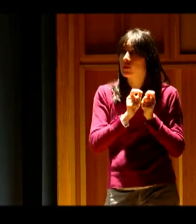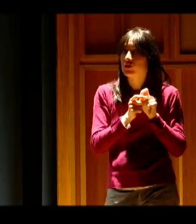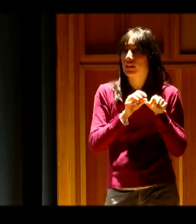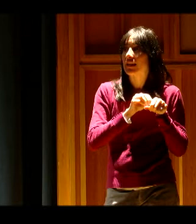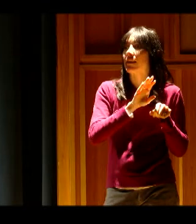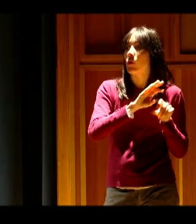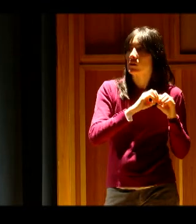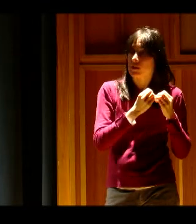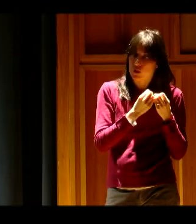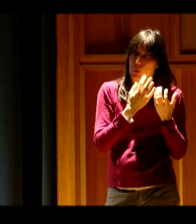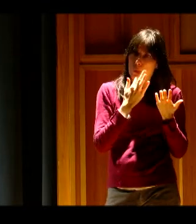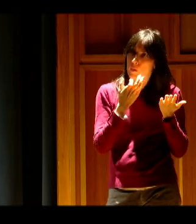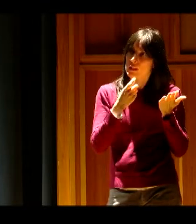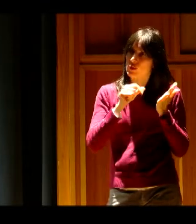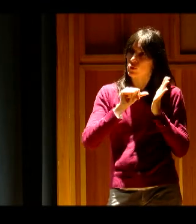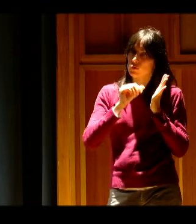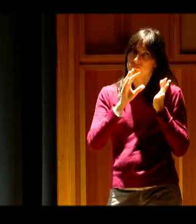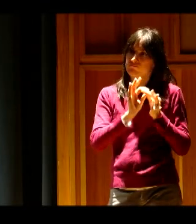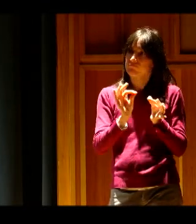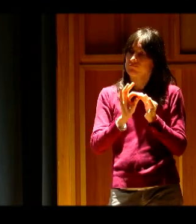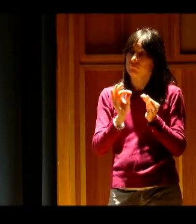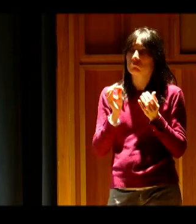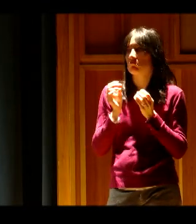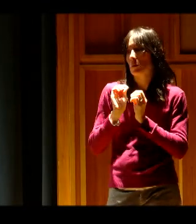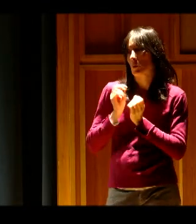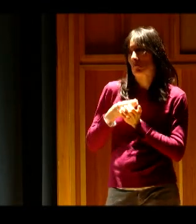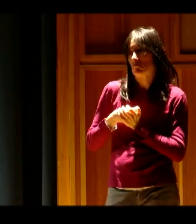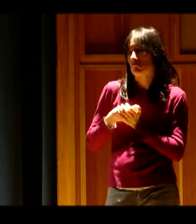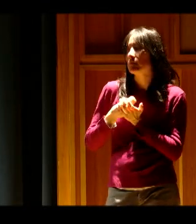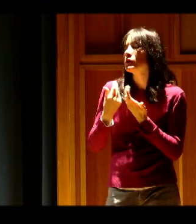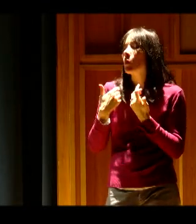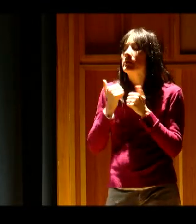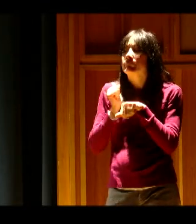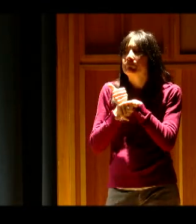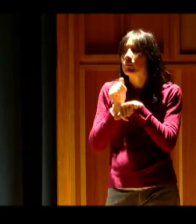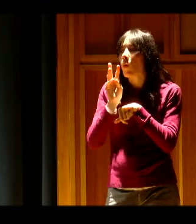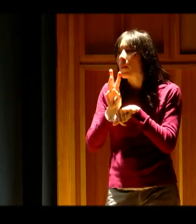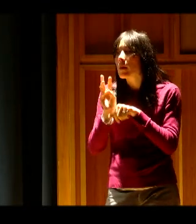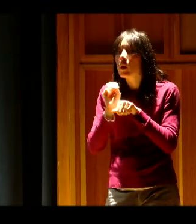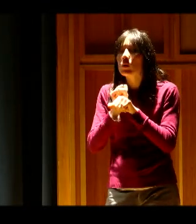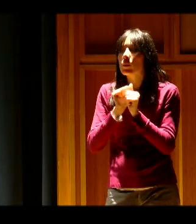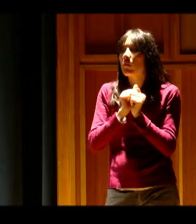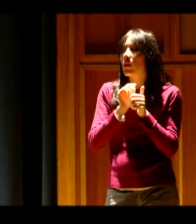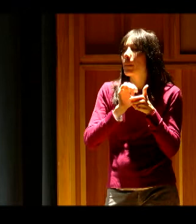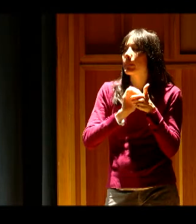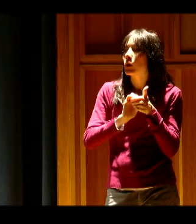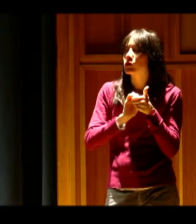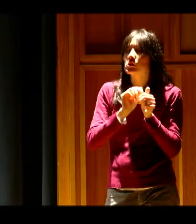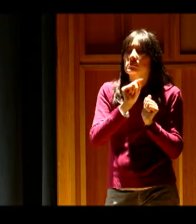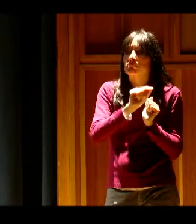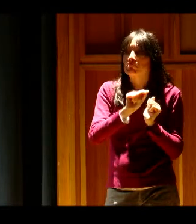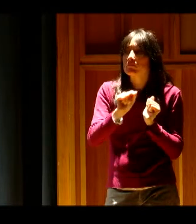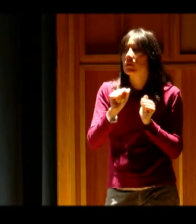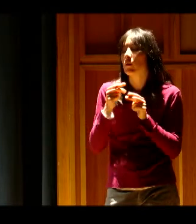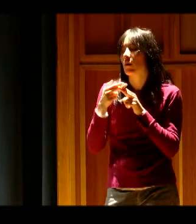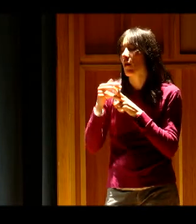It was unfunded. So we just set up a little website and we worked with partners and it was called the season for change.